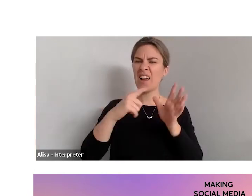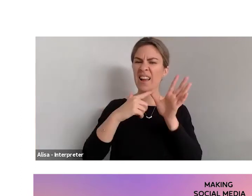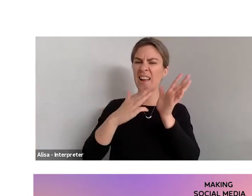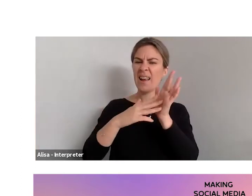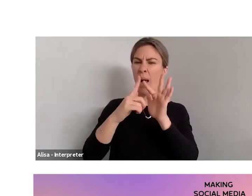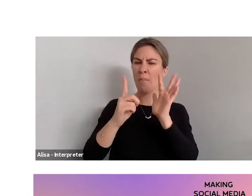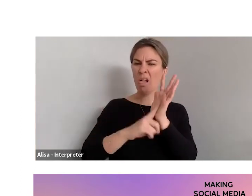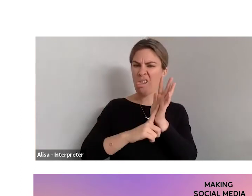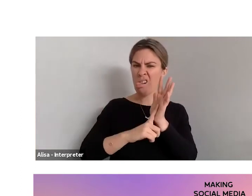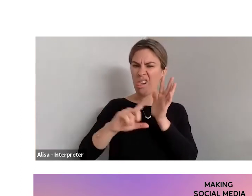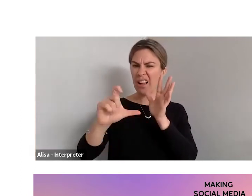Every word is capitalised.